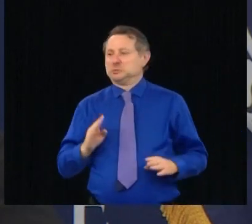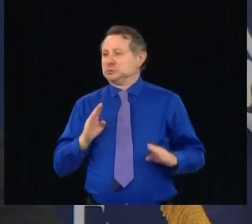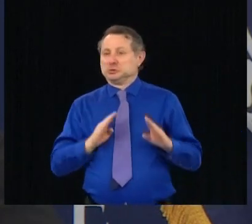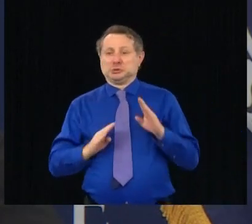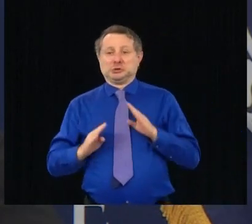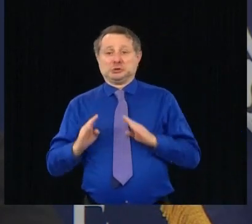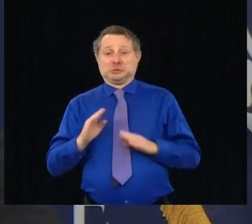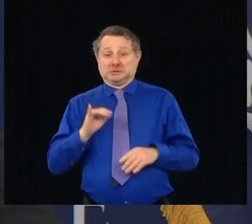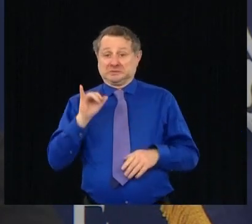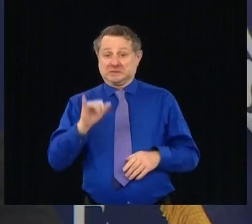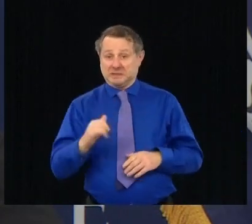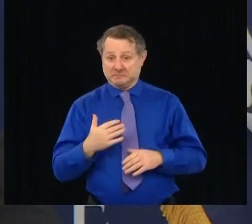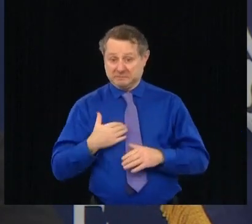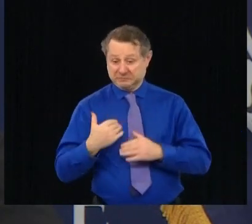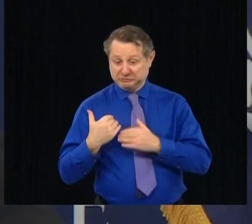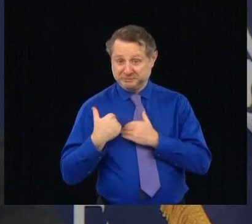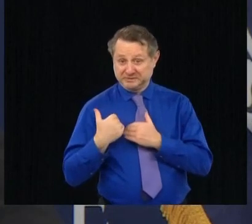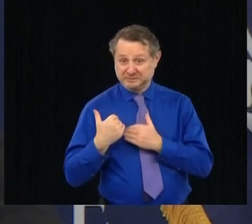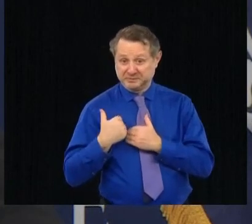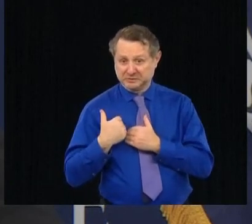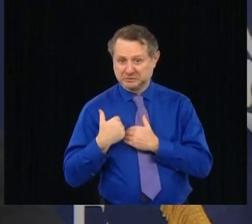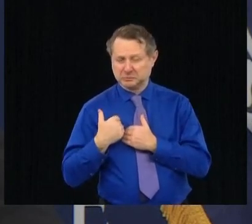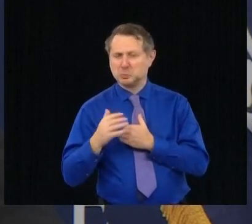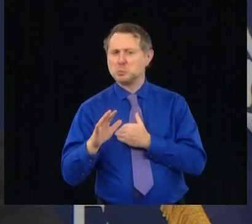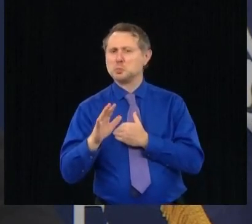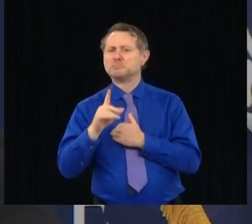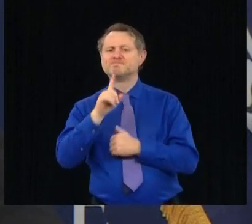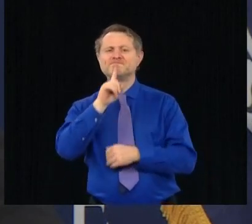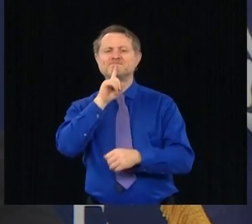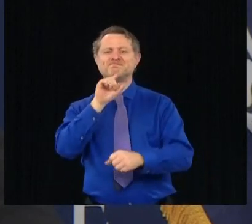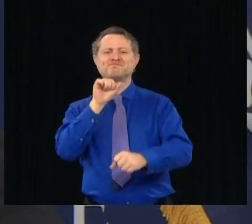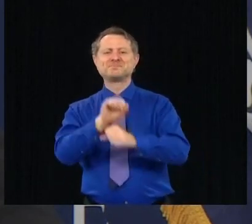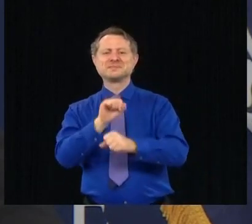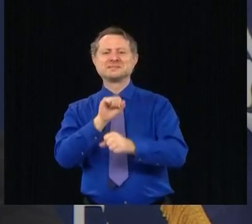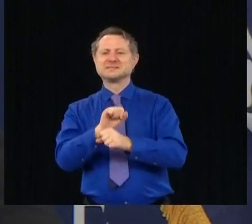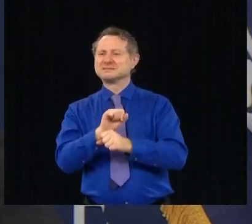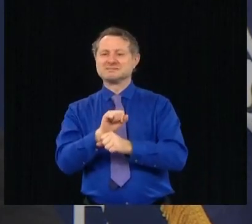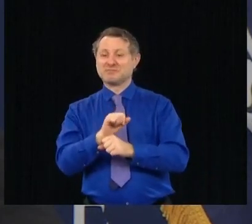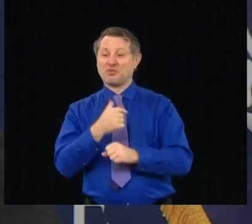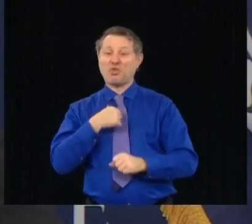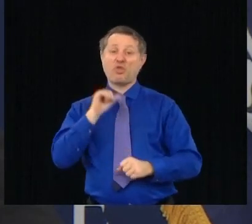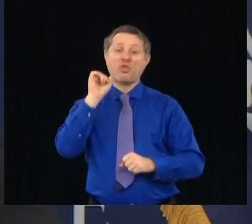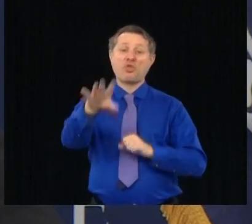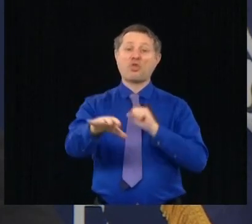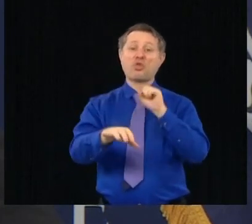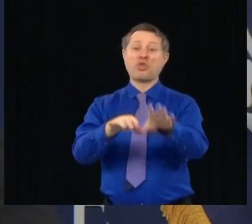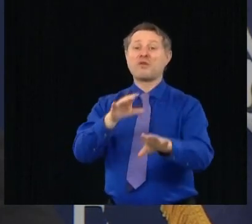TRUE. I'M VERY WARY OF THAT, RIGHT?